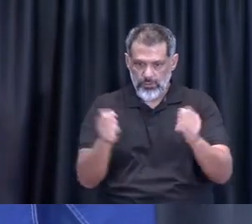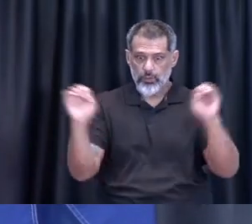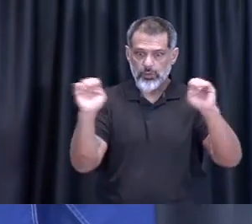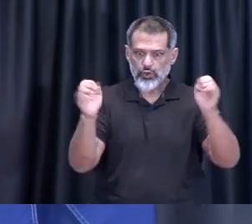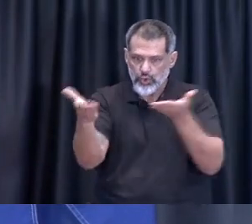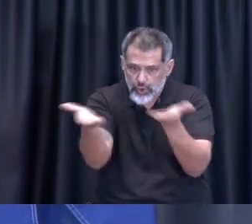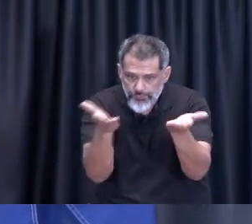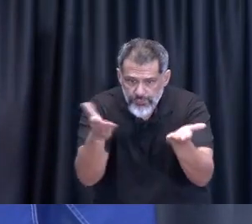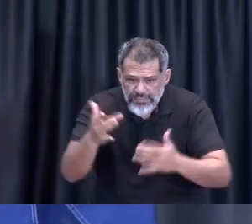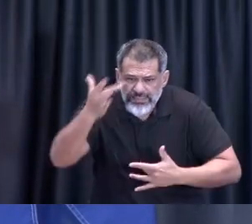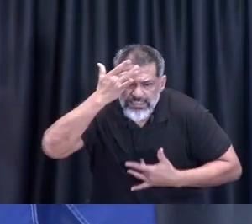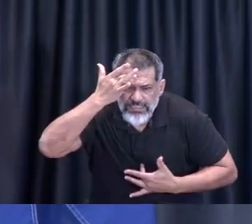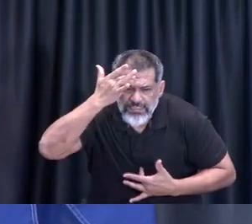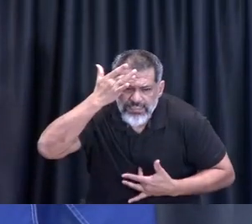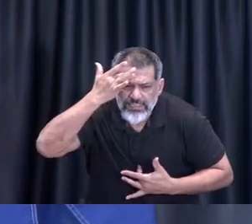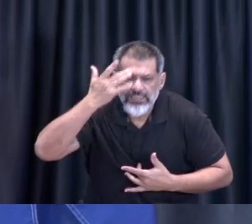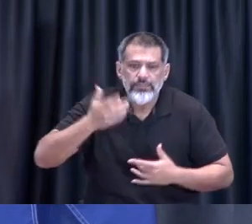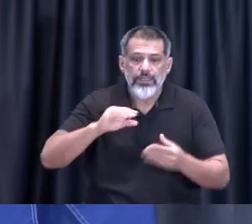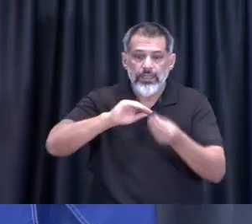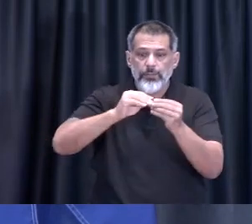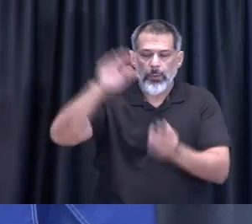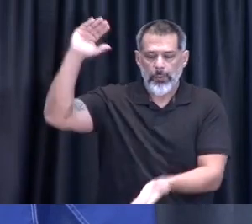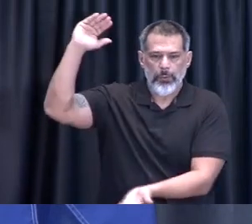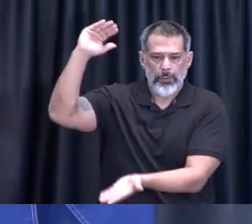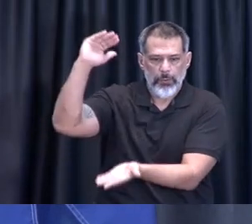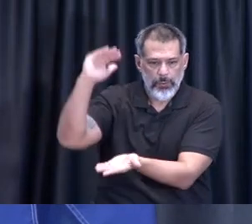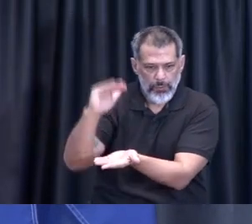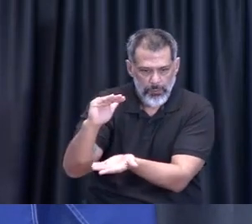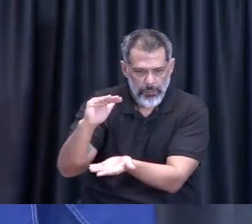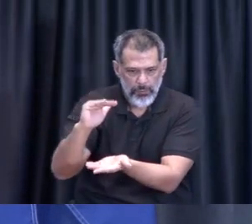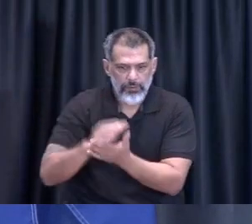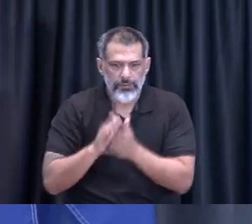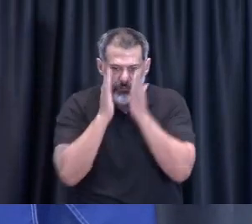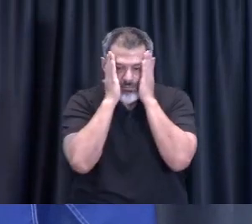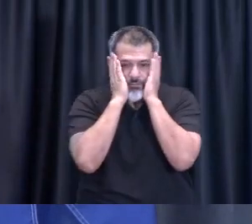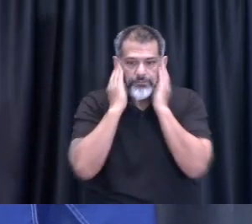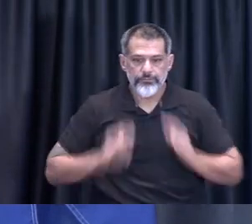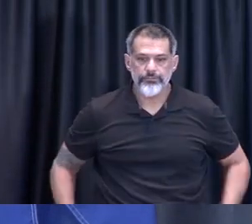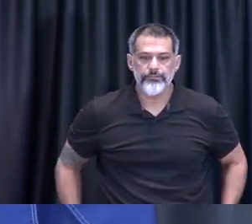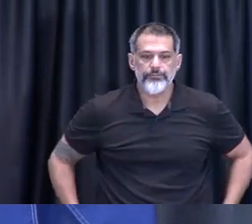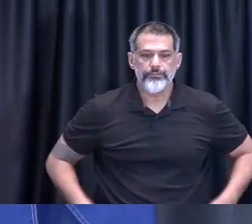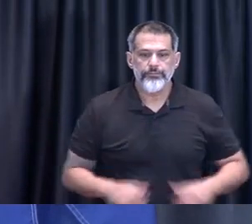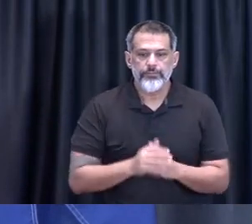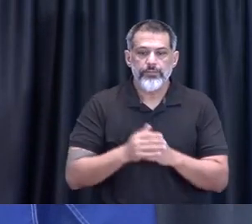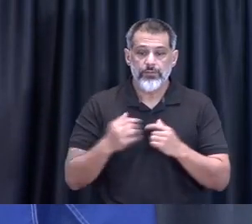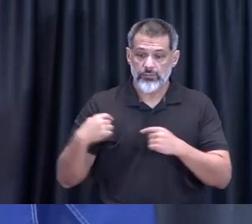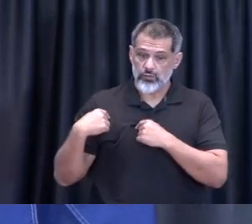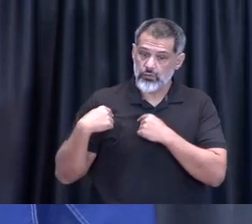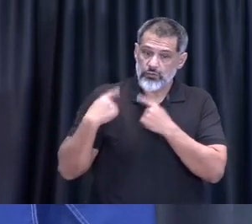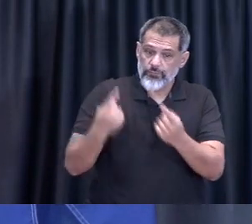with respect to unplanned absences as a result of COVID-19. Over the past three weeks, our